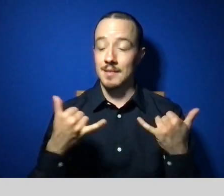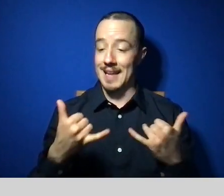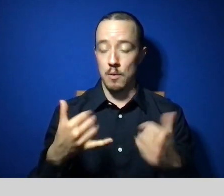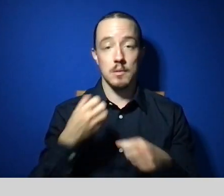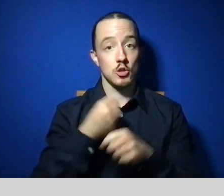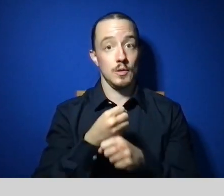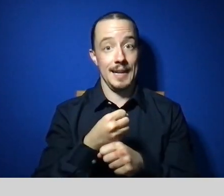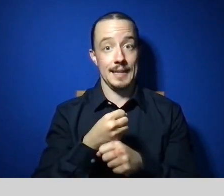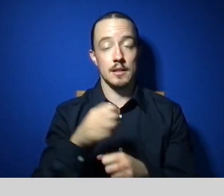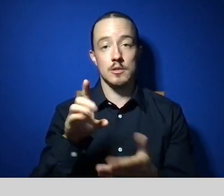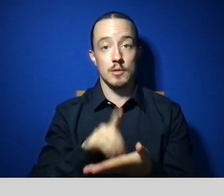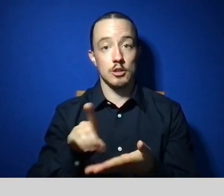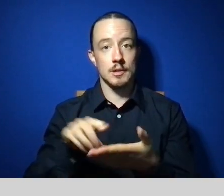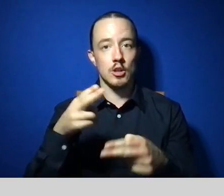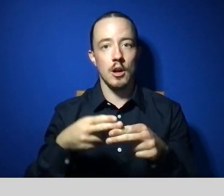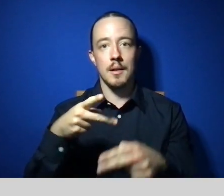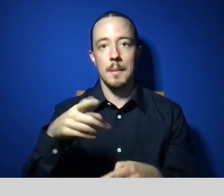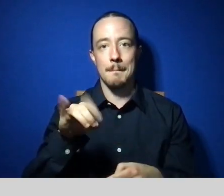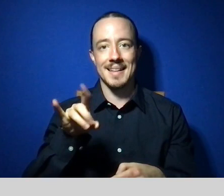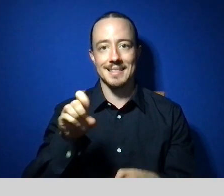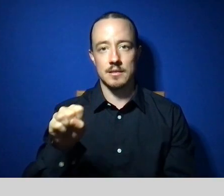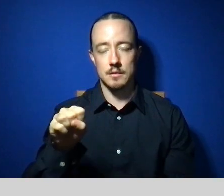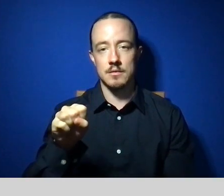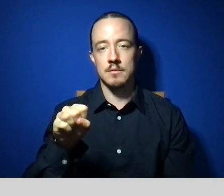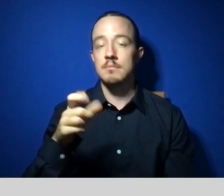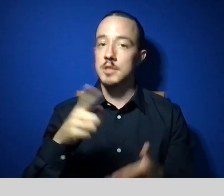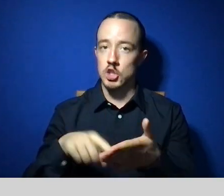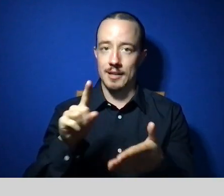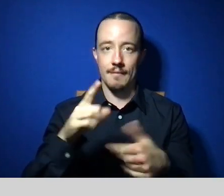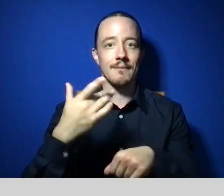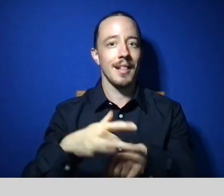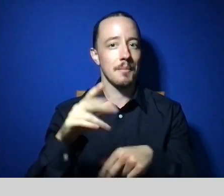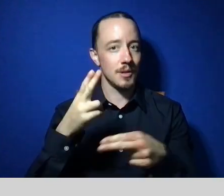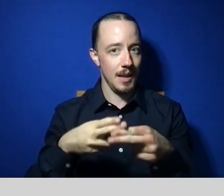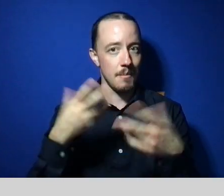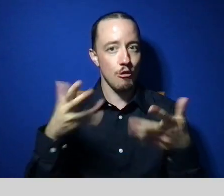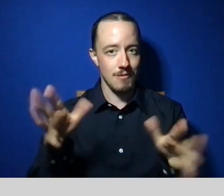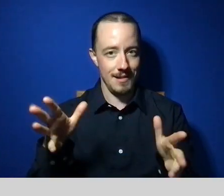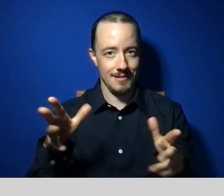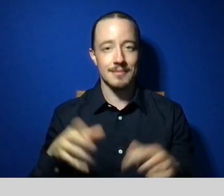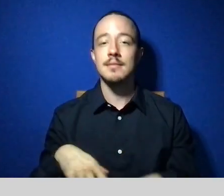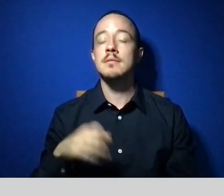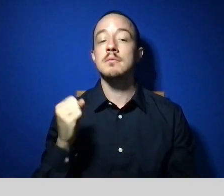I checked, and this is an available name right now. And I'm going to add that file.